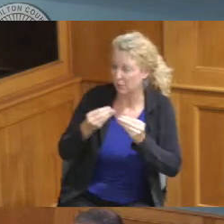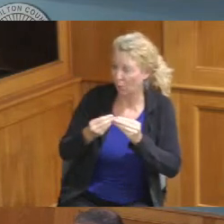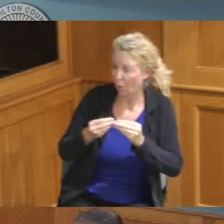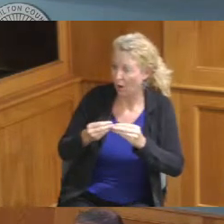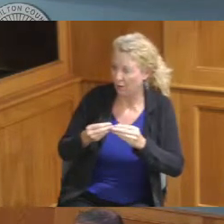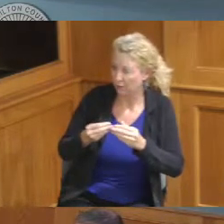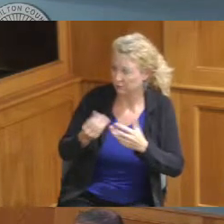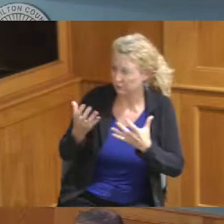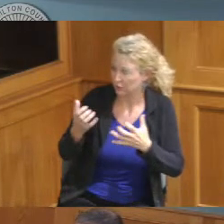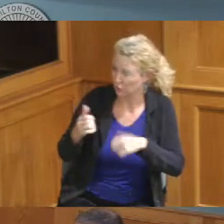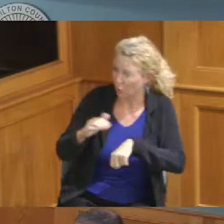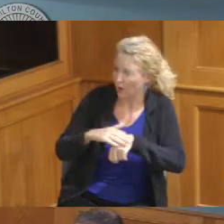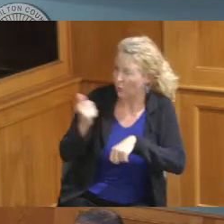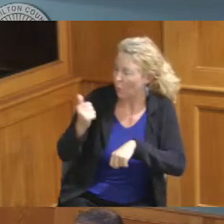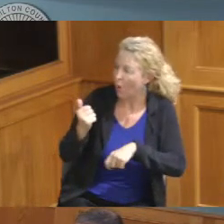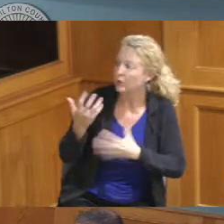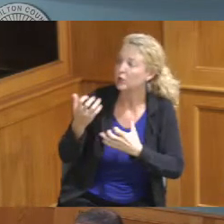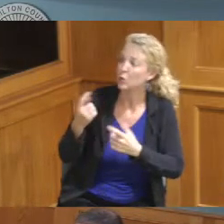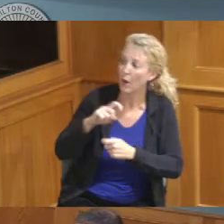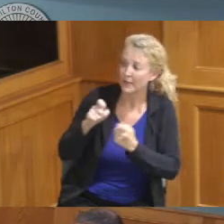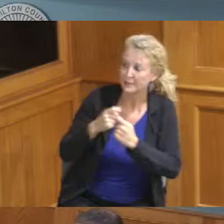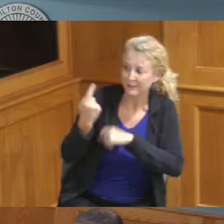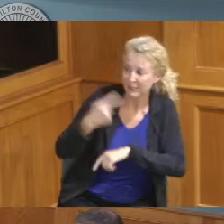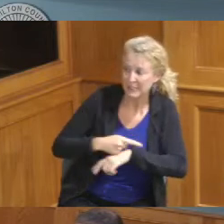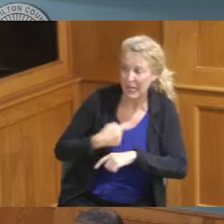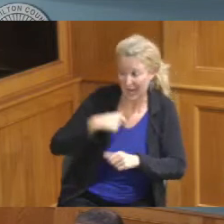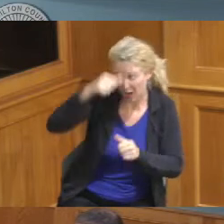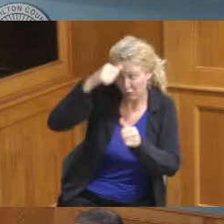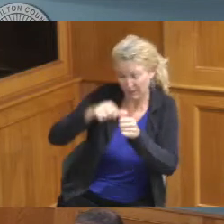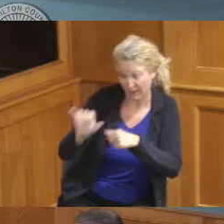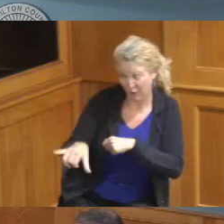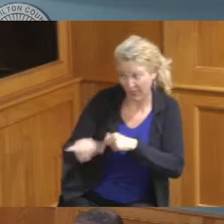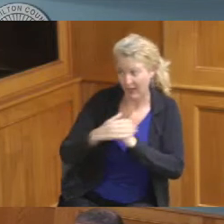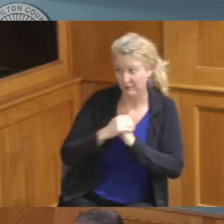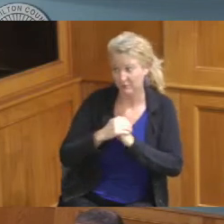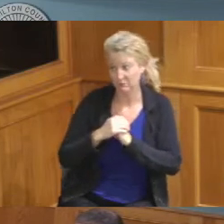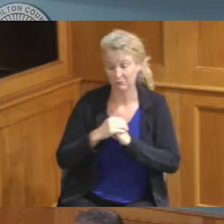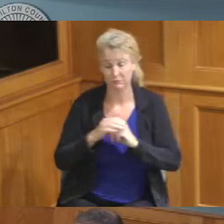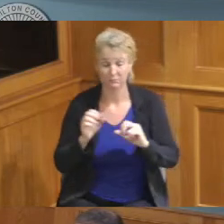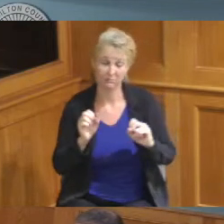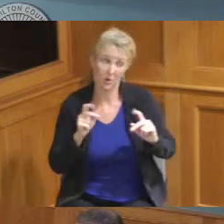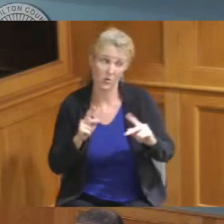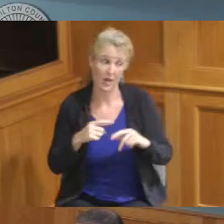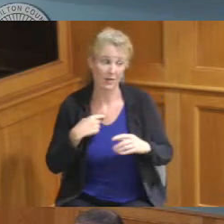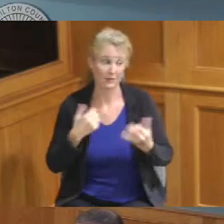and you said I don't know if I want it that quick I do remember that yeah okay I still say that I